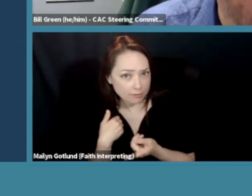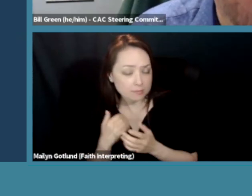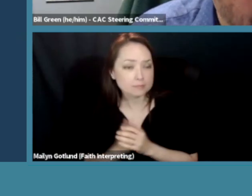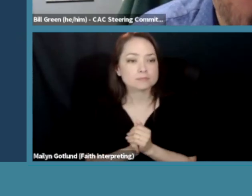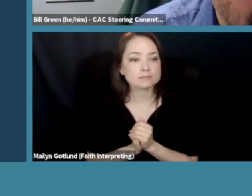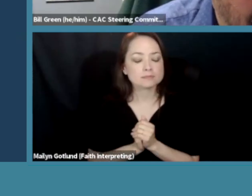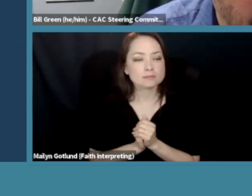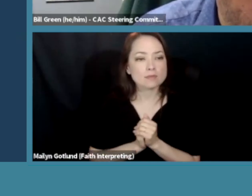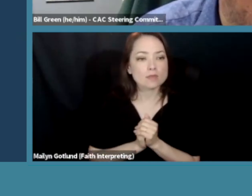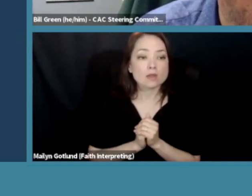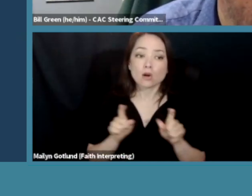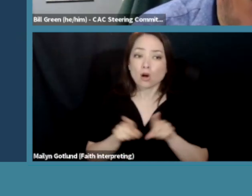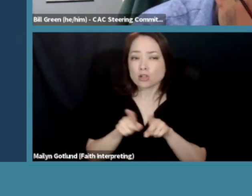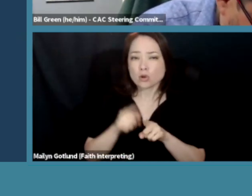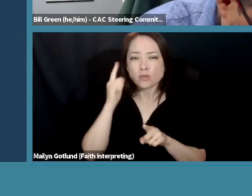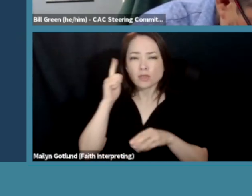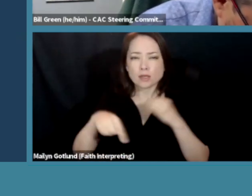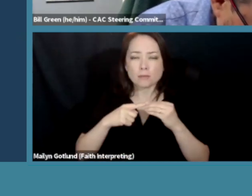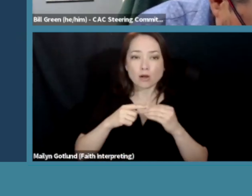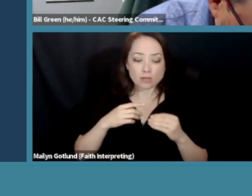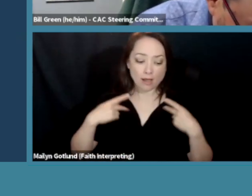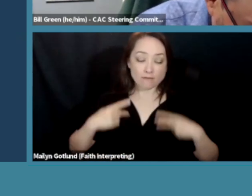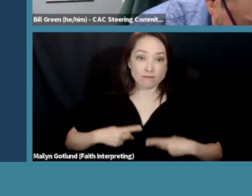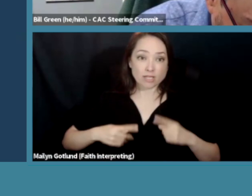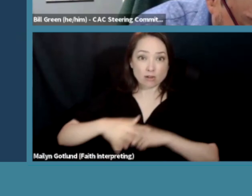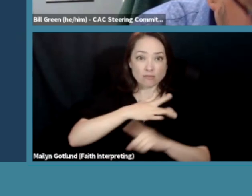I also want to think about physical environments when it comes to sensory information.